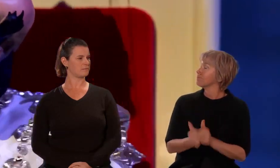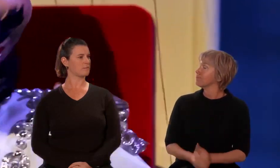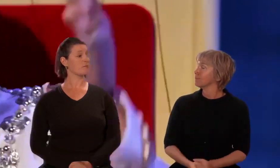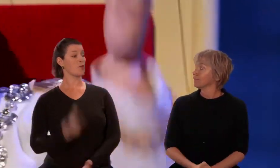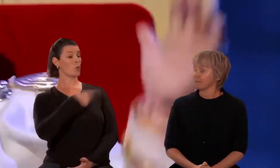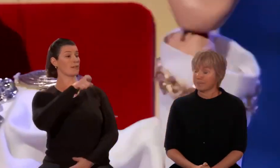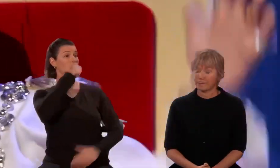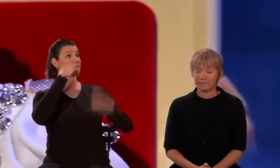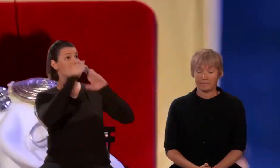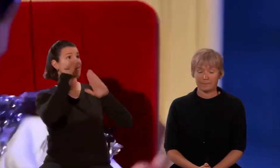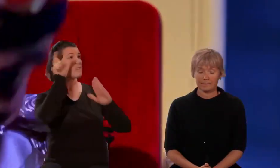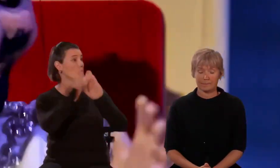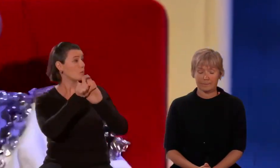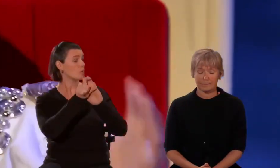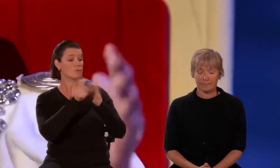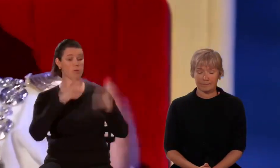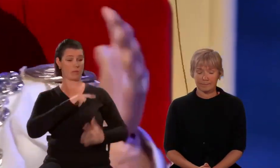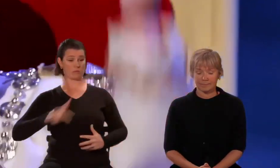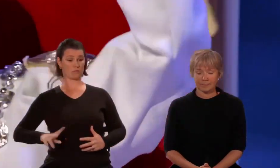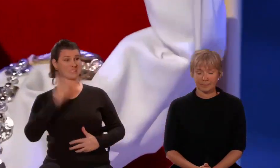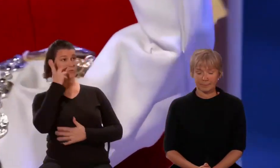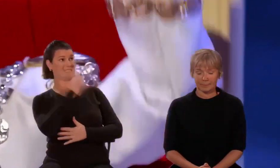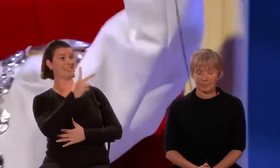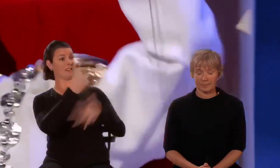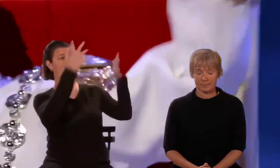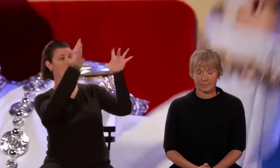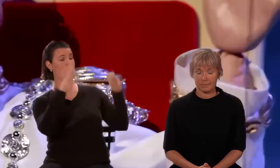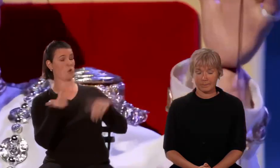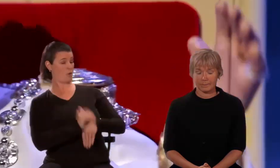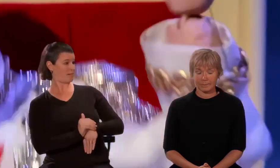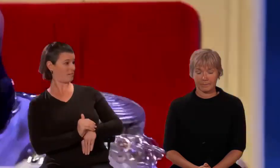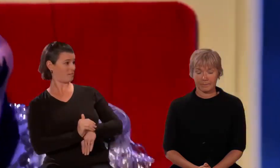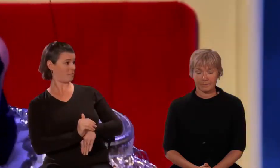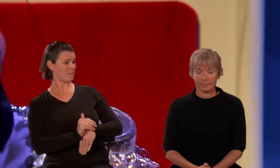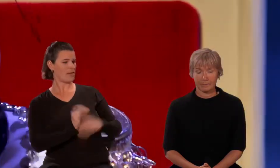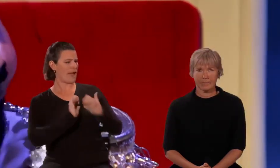so that the Princess Lenore will not see it when it shines in the sky tonight. How are we going to do that?